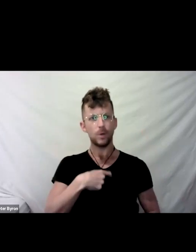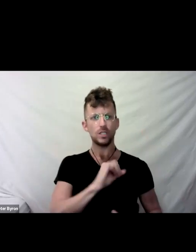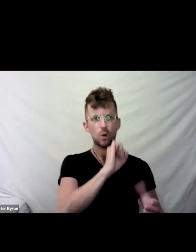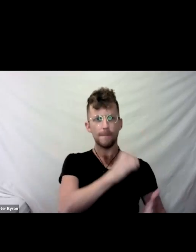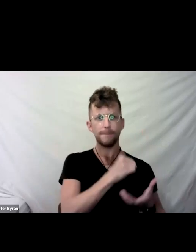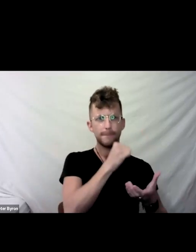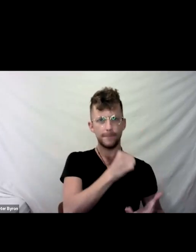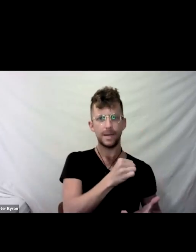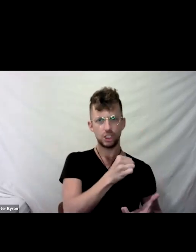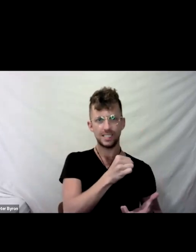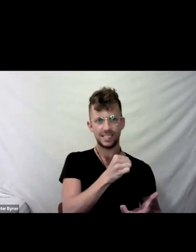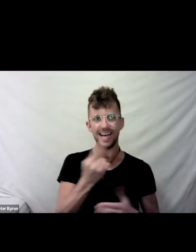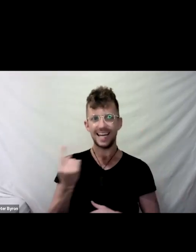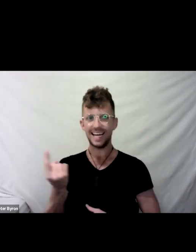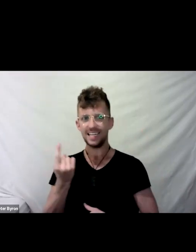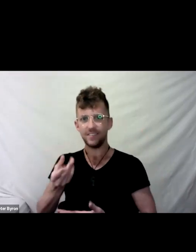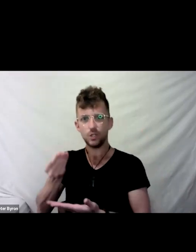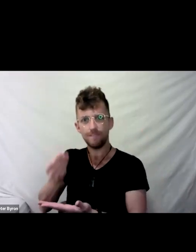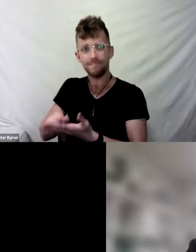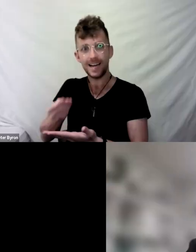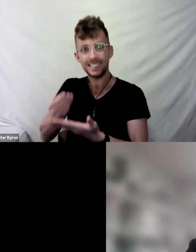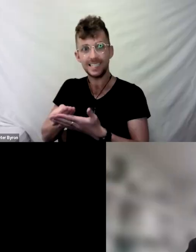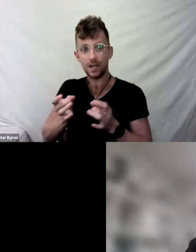at the time of the Covid lockdowns,